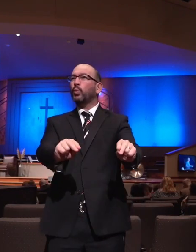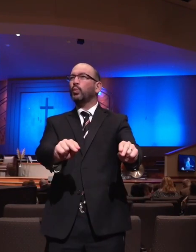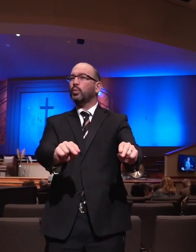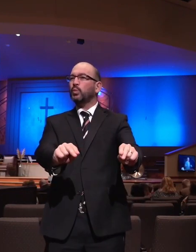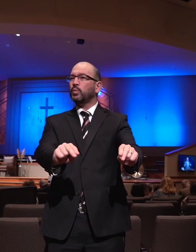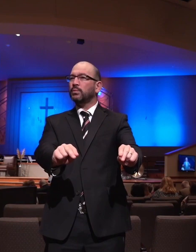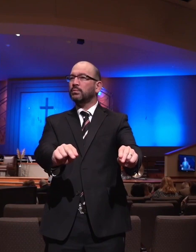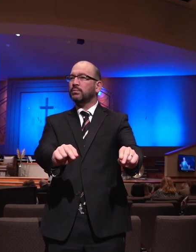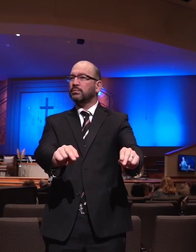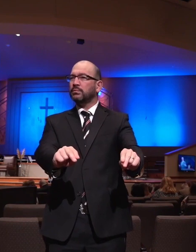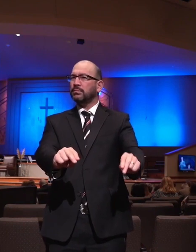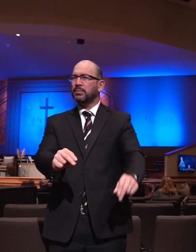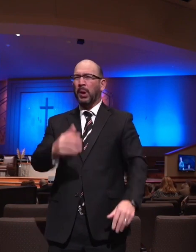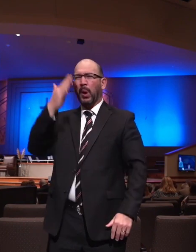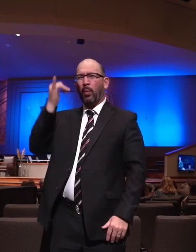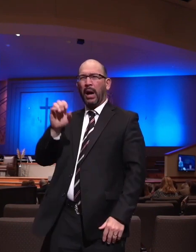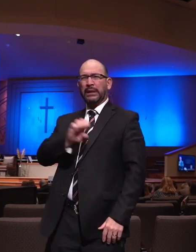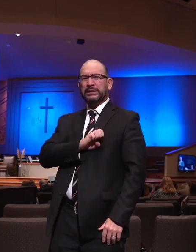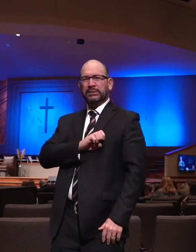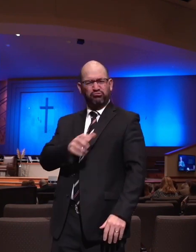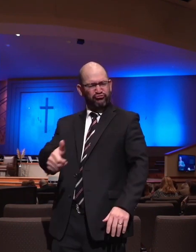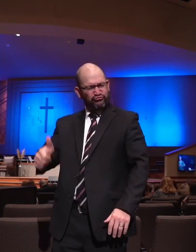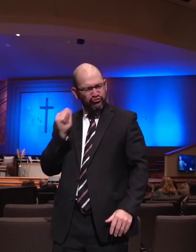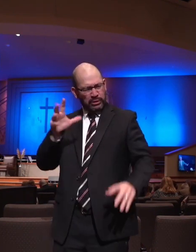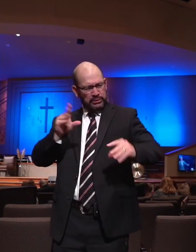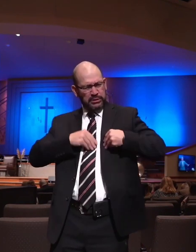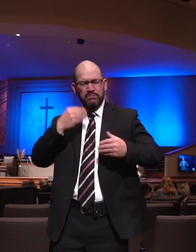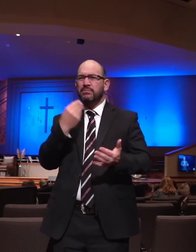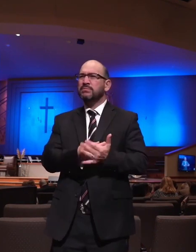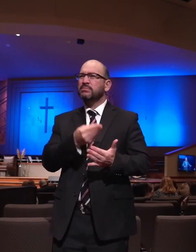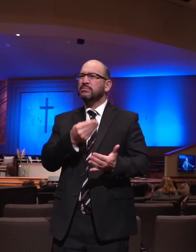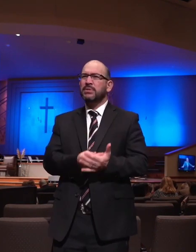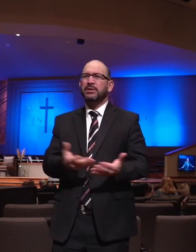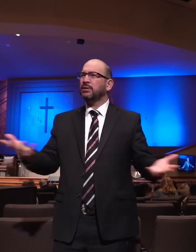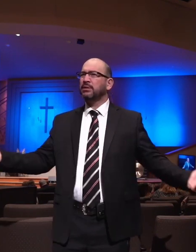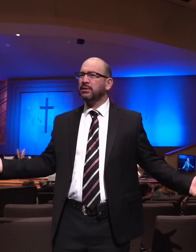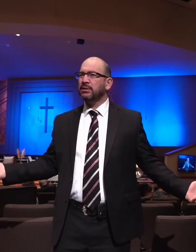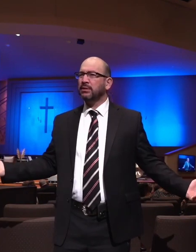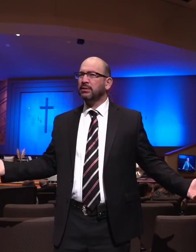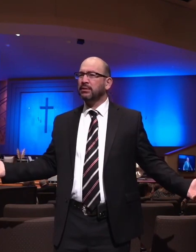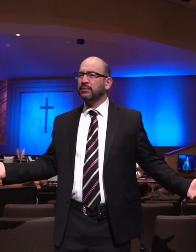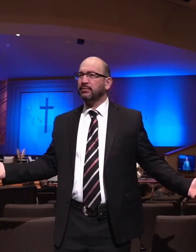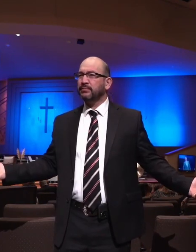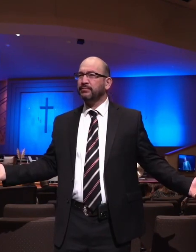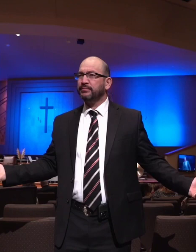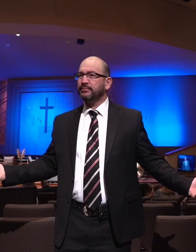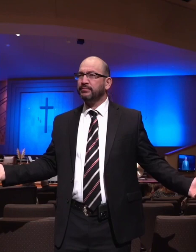why did Elisha not take anything for doing the miracle